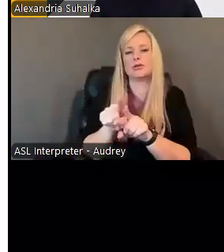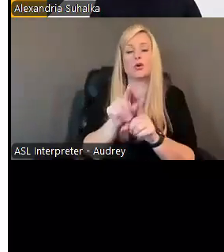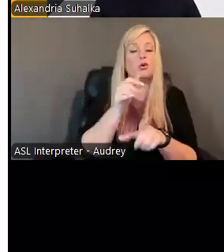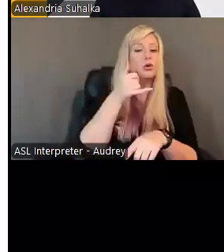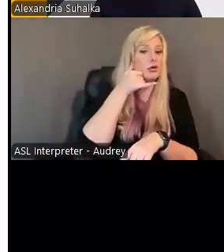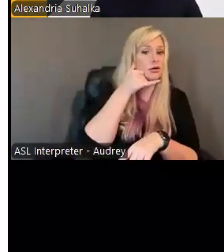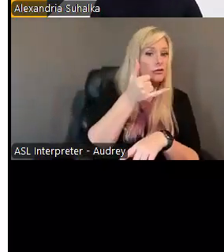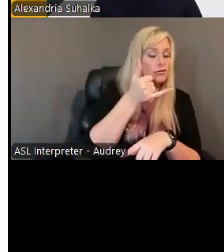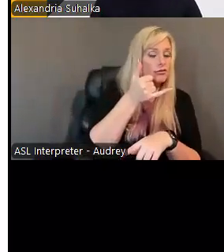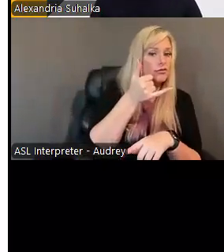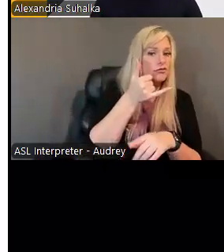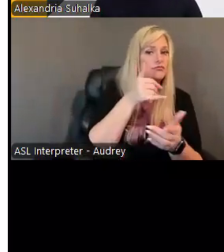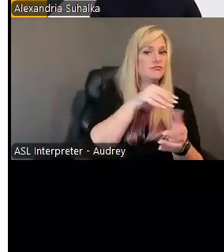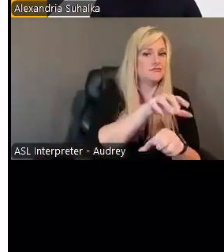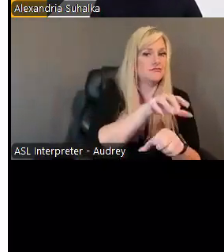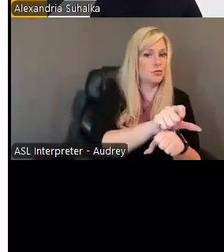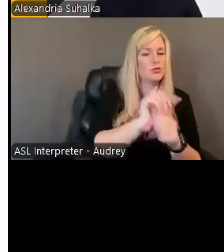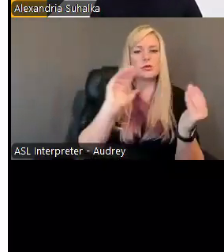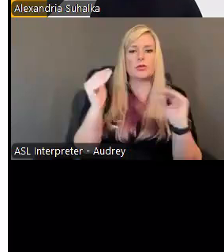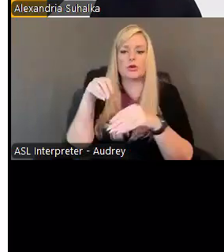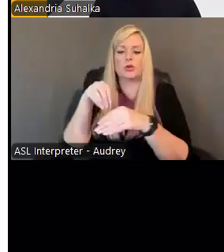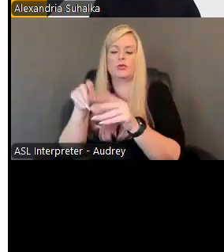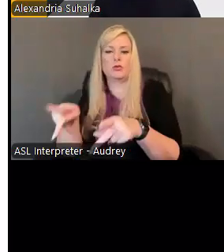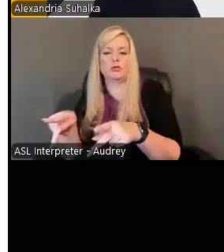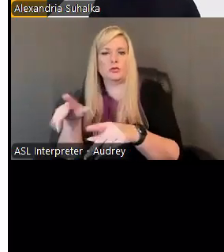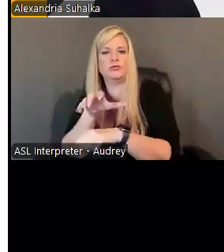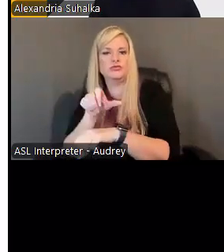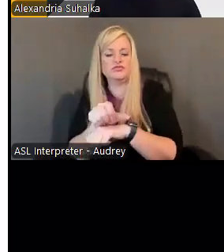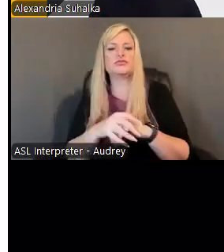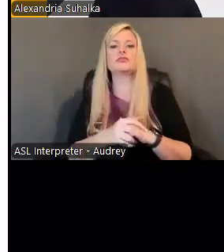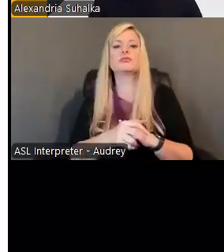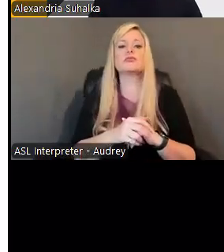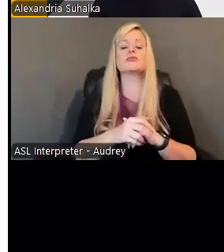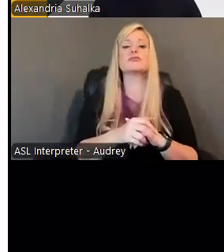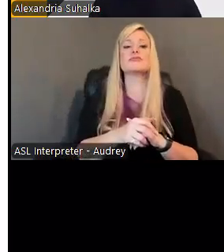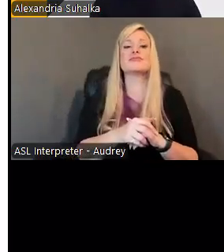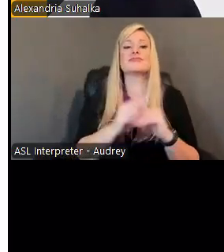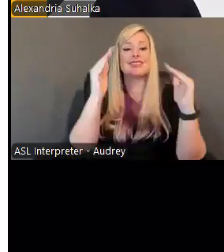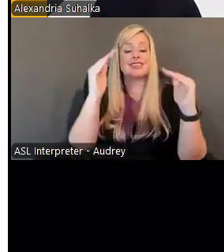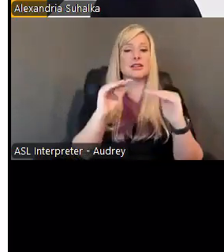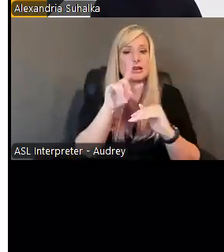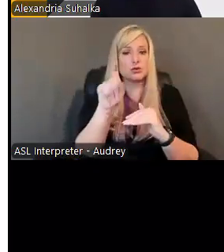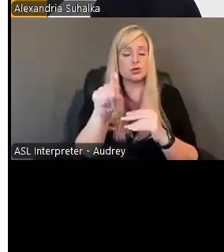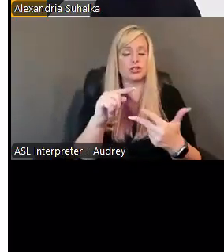The second question we asked, next slide, was about what parts of the